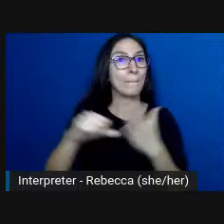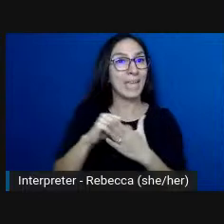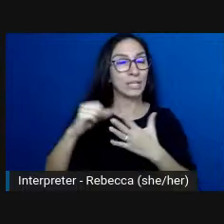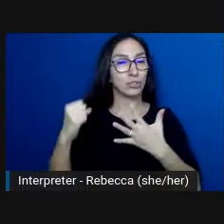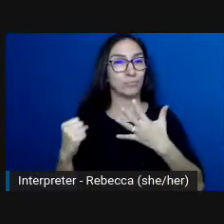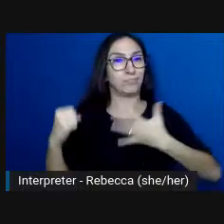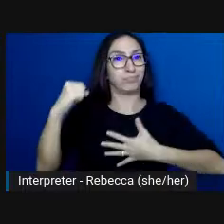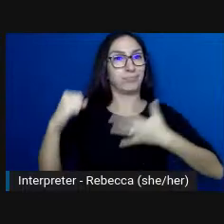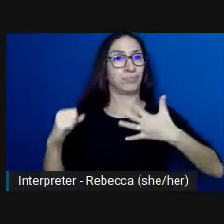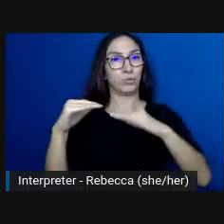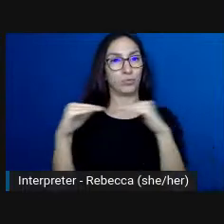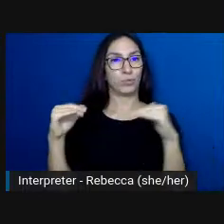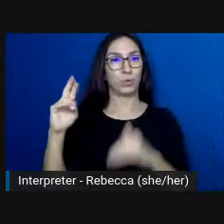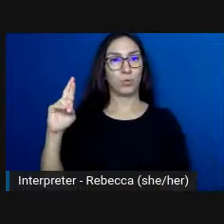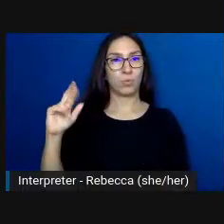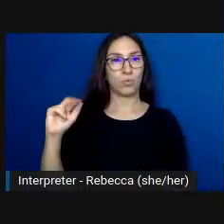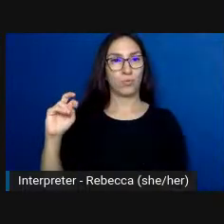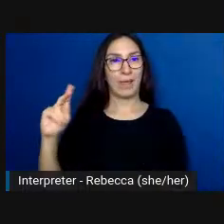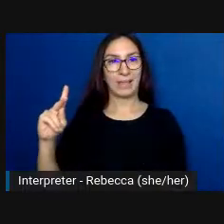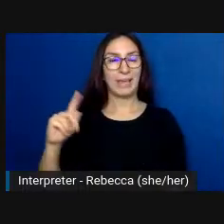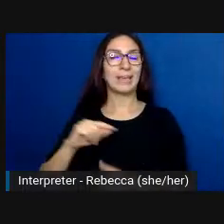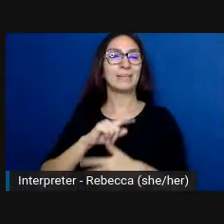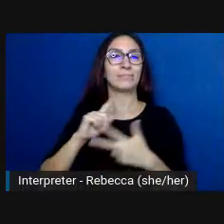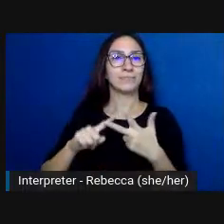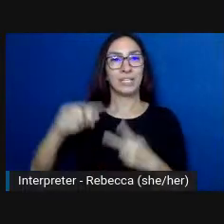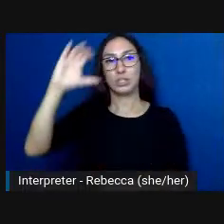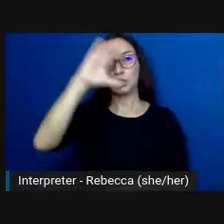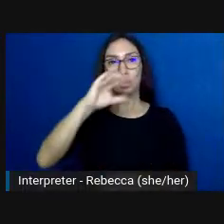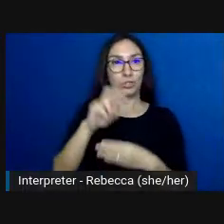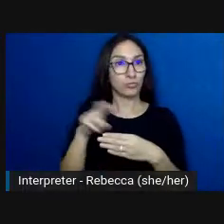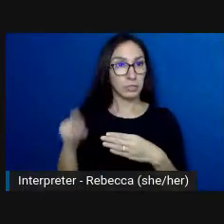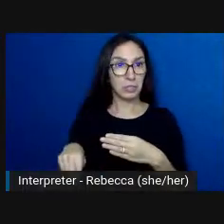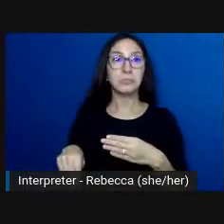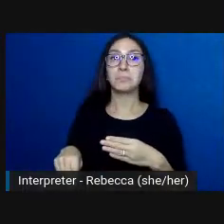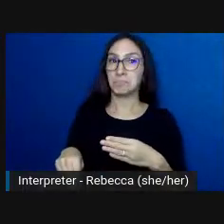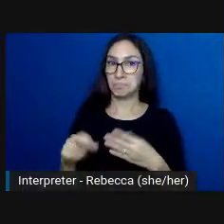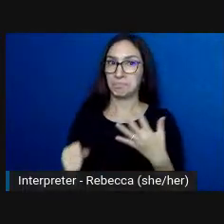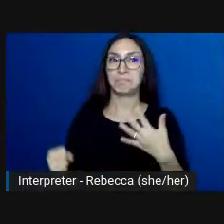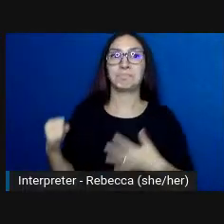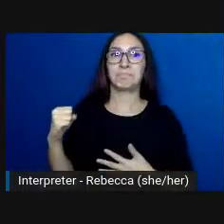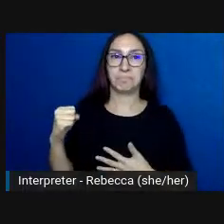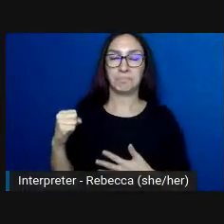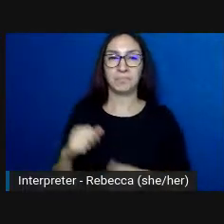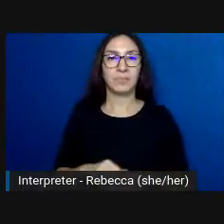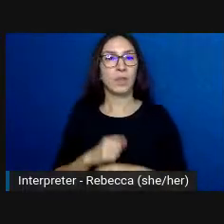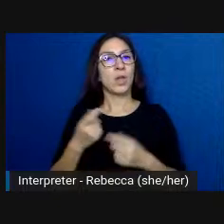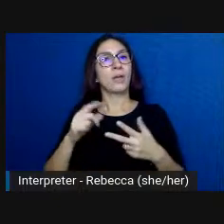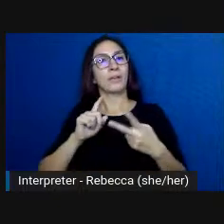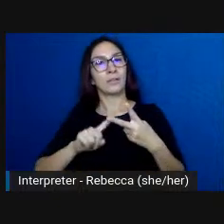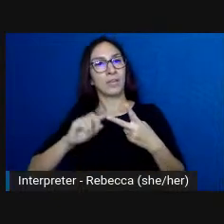those ALT TEXT descriptions to better understand visual content , affecting your page ranking in search results